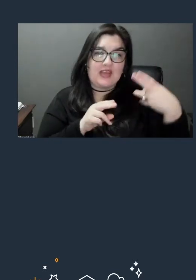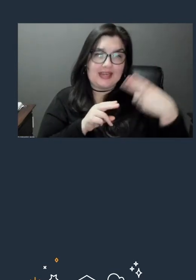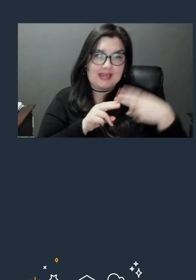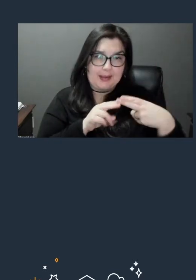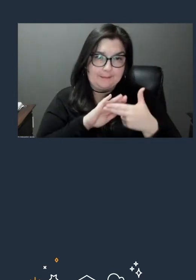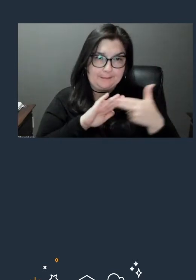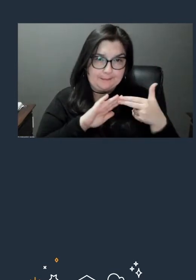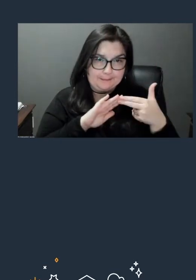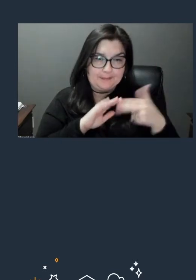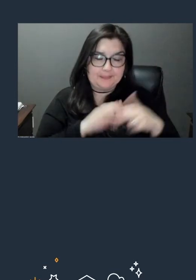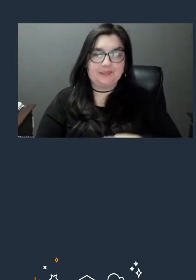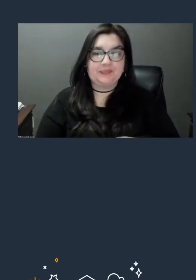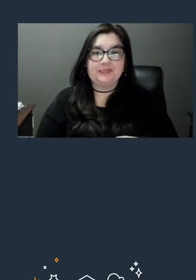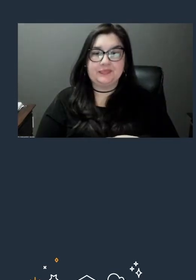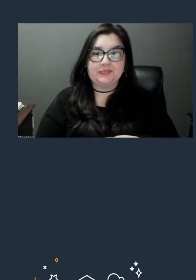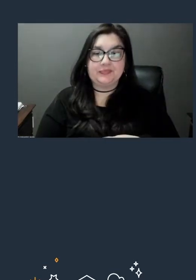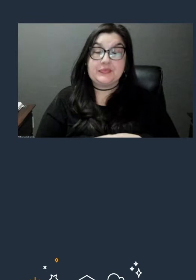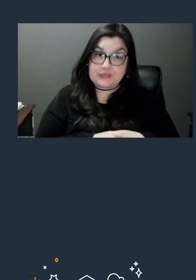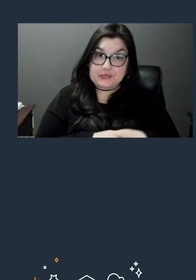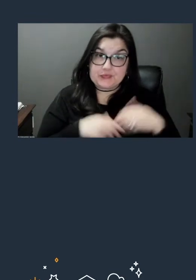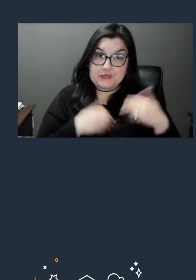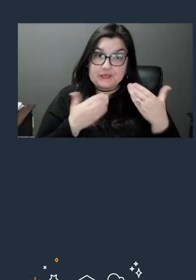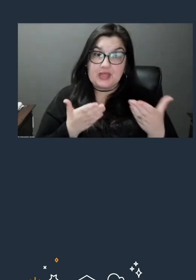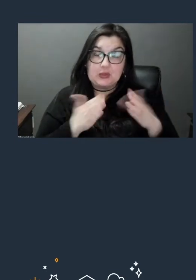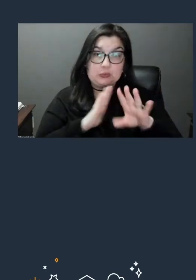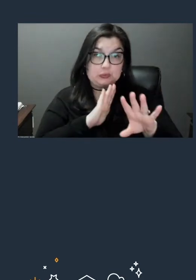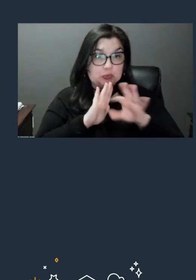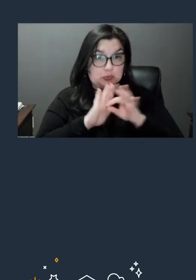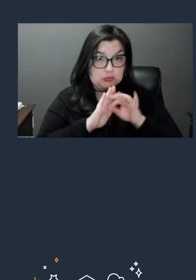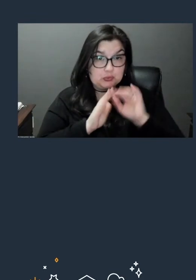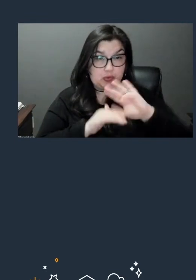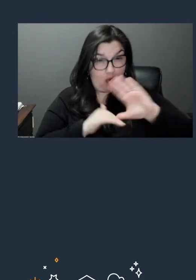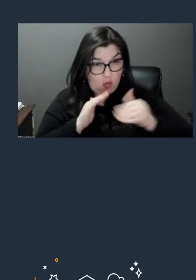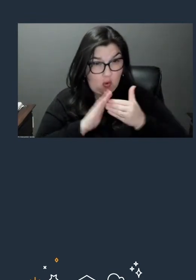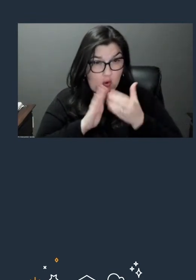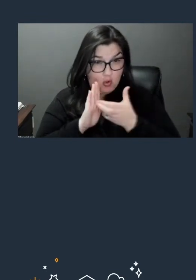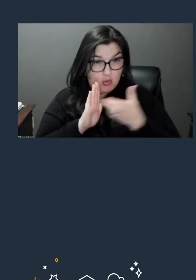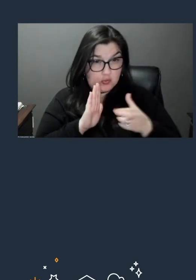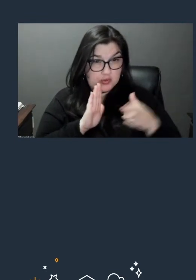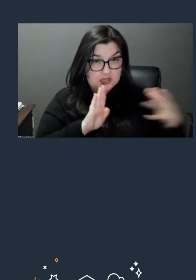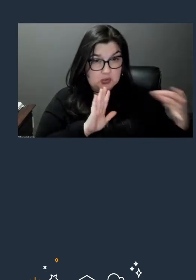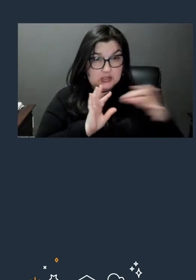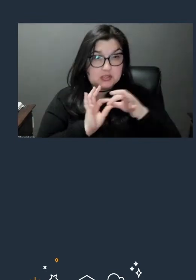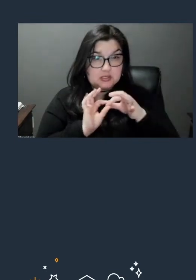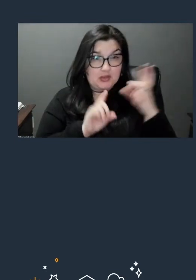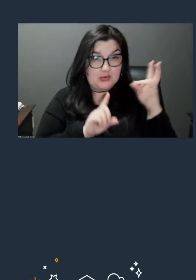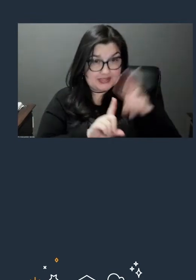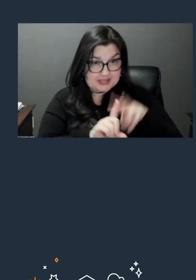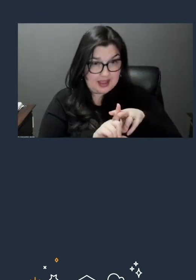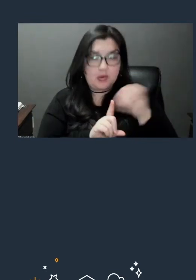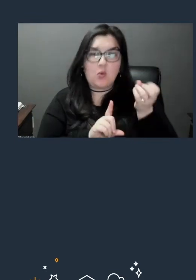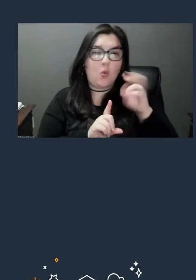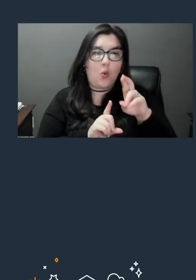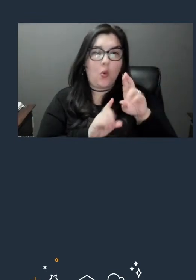So, here, you can either choose to assign all of your resources to this assignment, or you can select a specific set of resources.